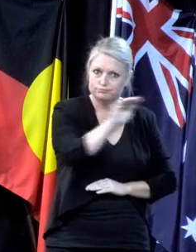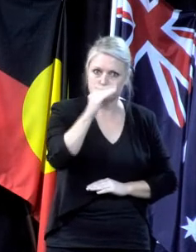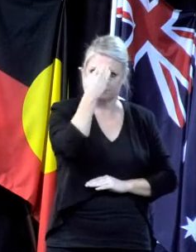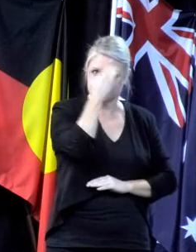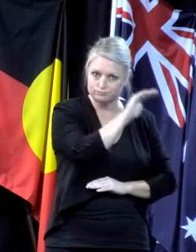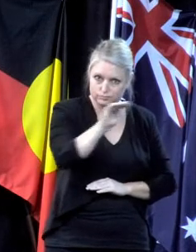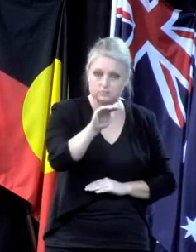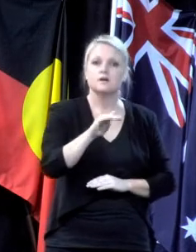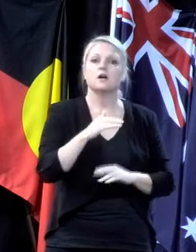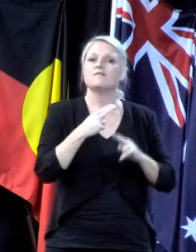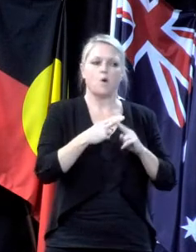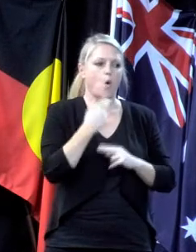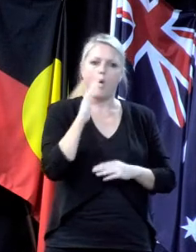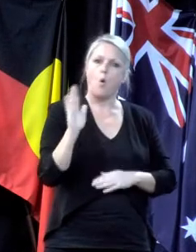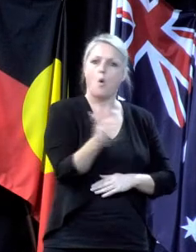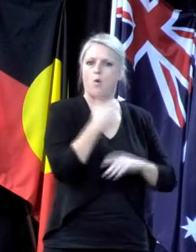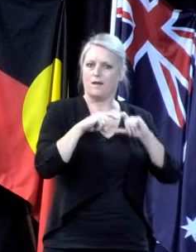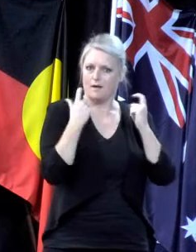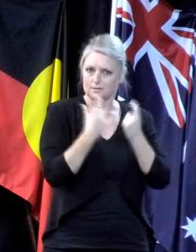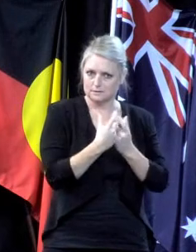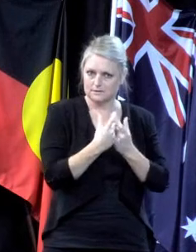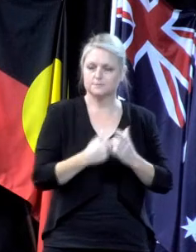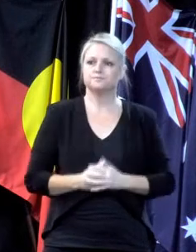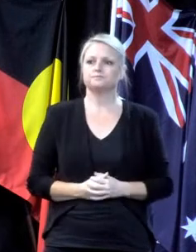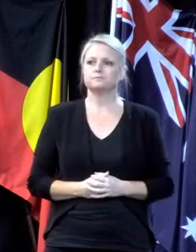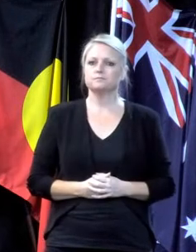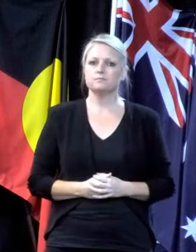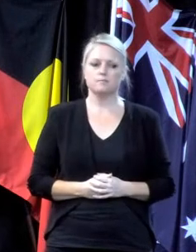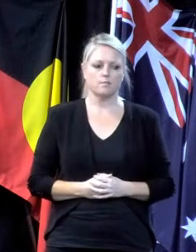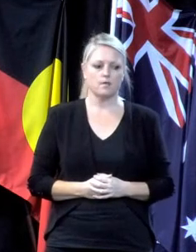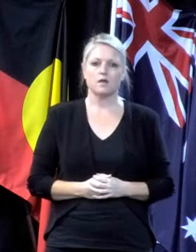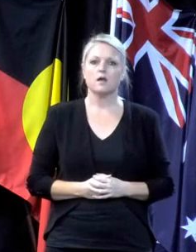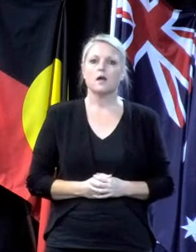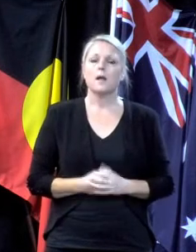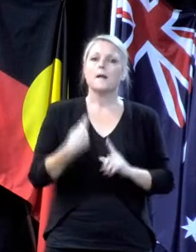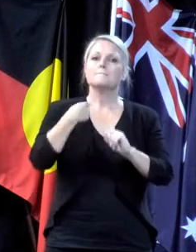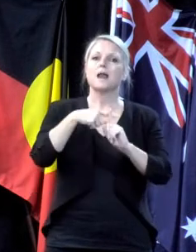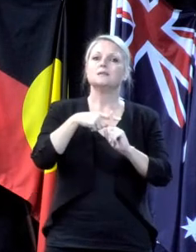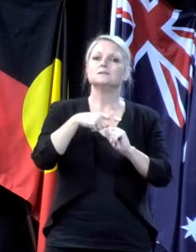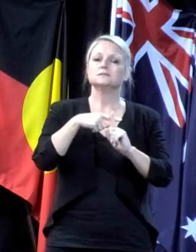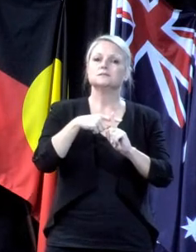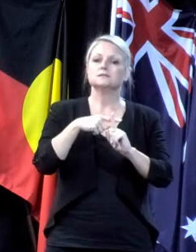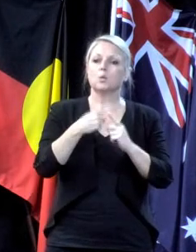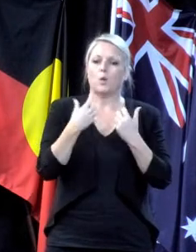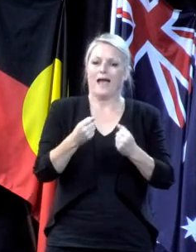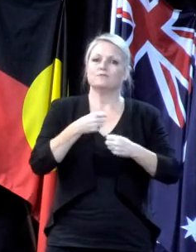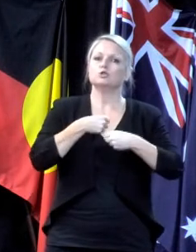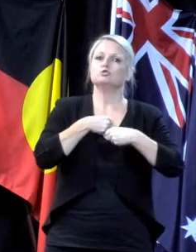within all lessons. In addition to that, we utilize strategies at that tier one